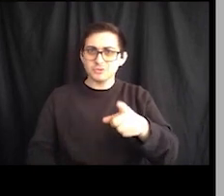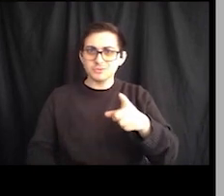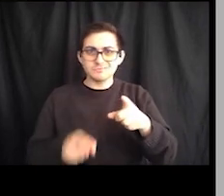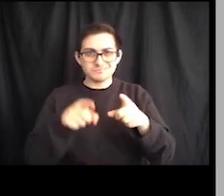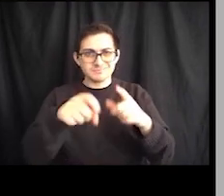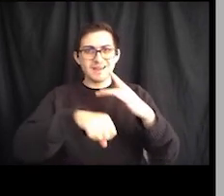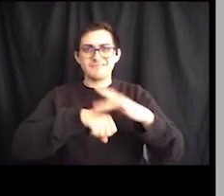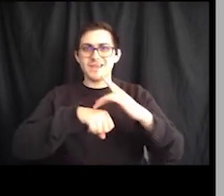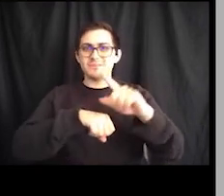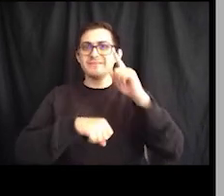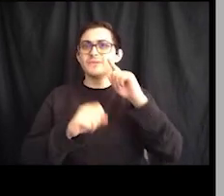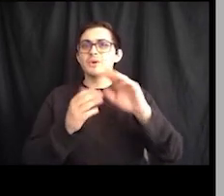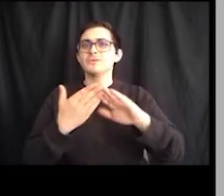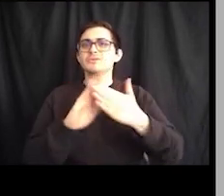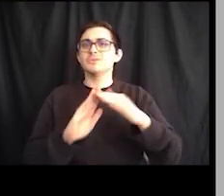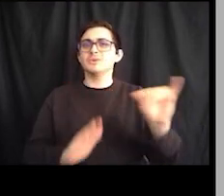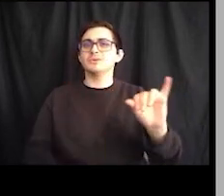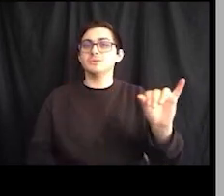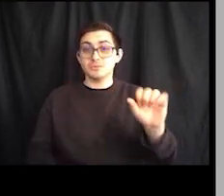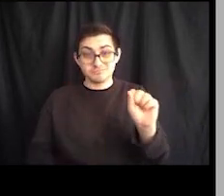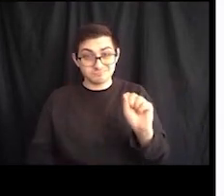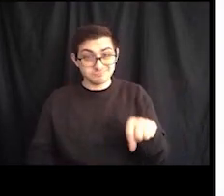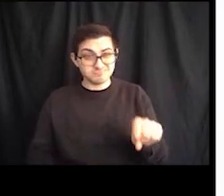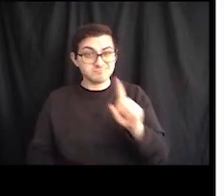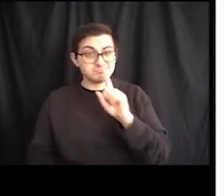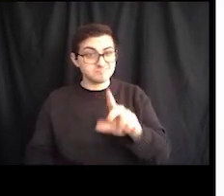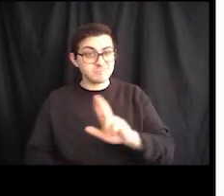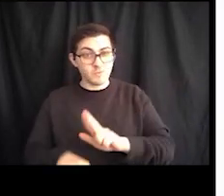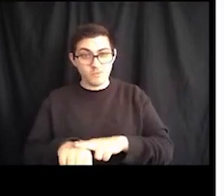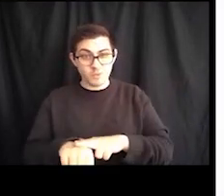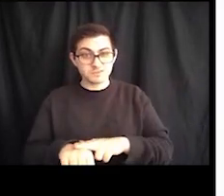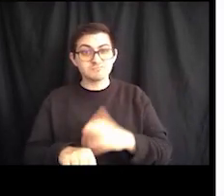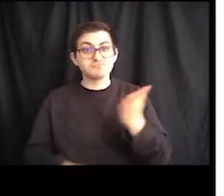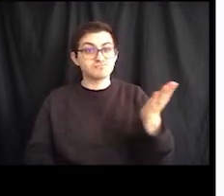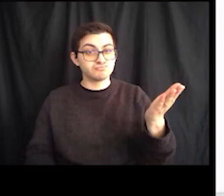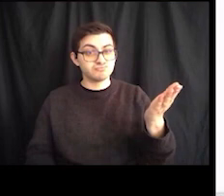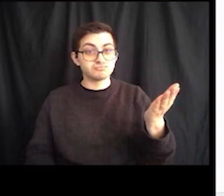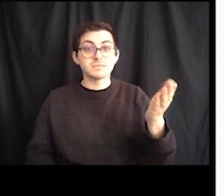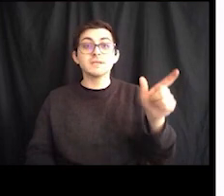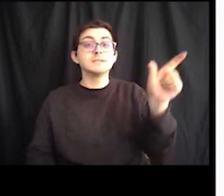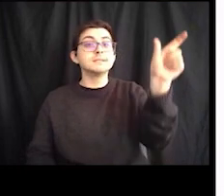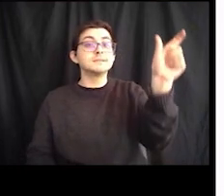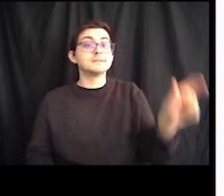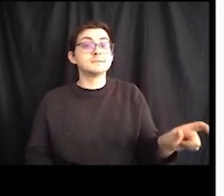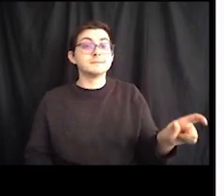Let's go take a look there as well. So if I click on community on the left panel,